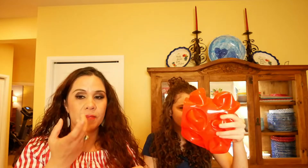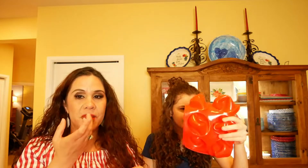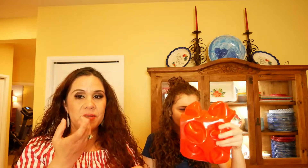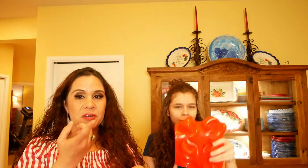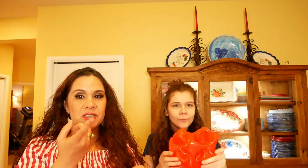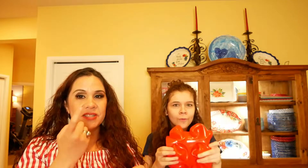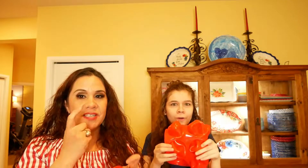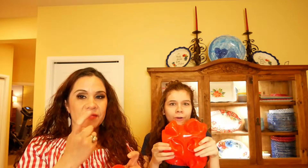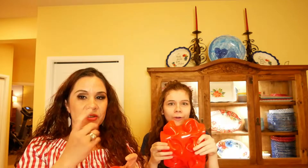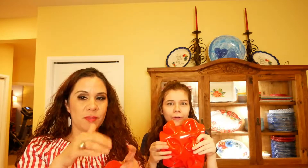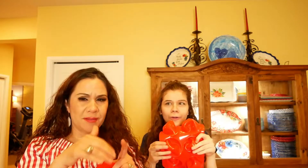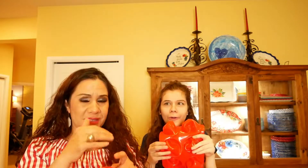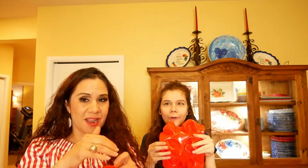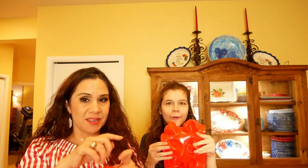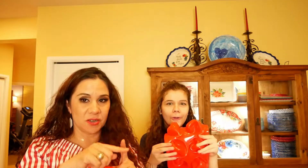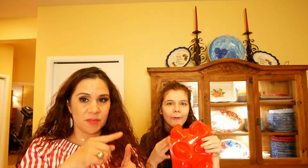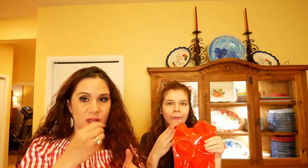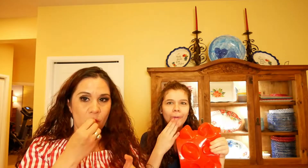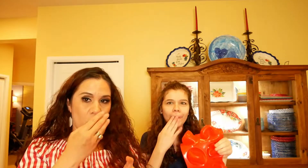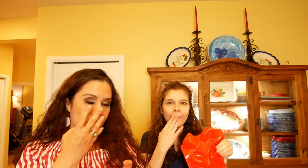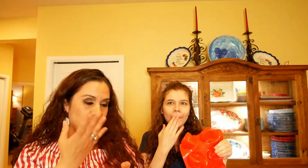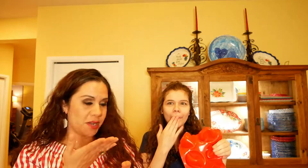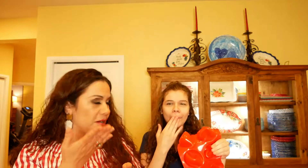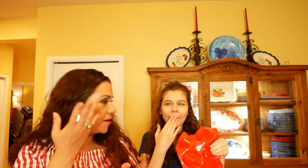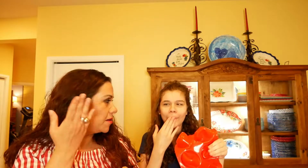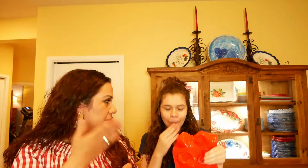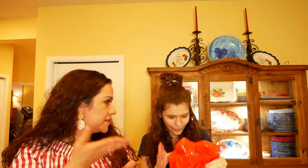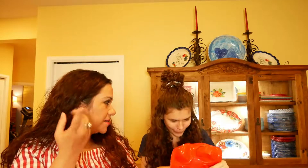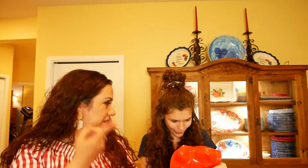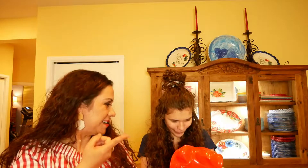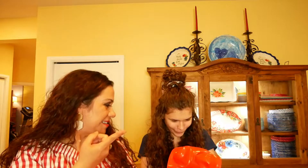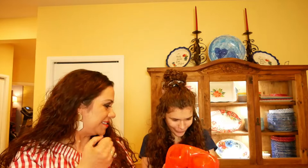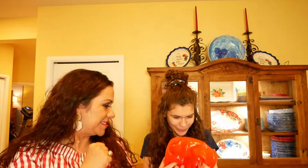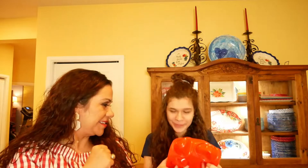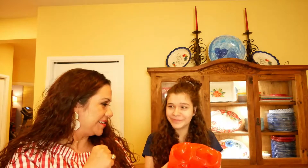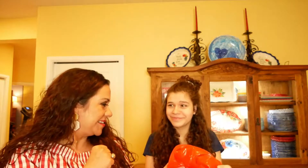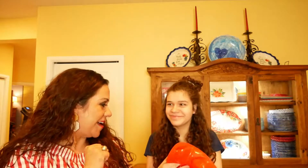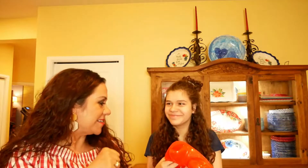maybe you're gonna just give it to them outside it's starting to become warmer here some days yes